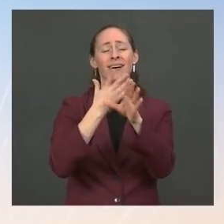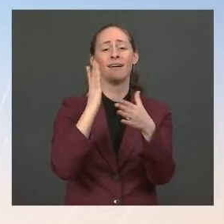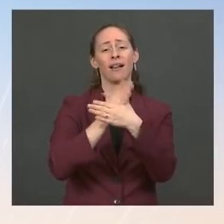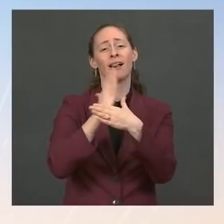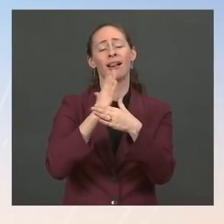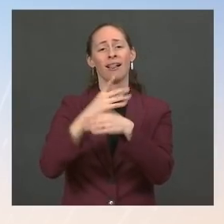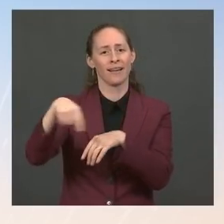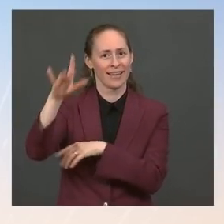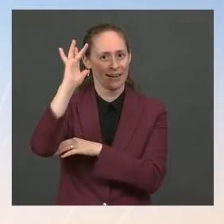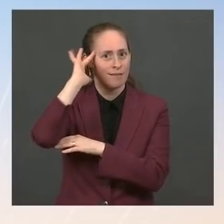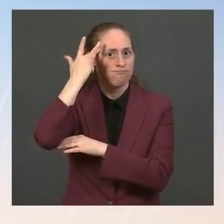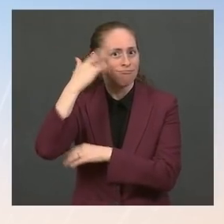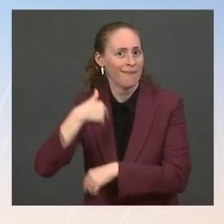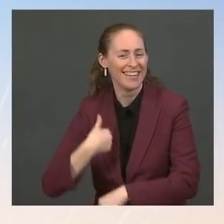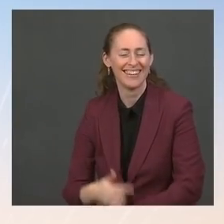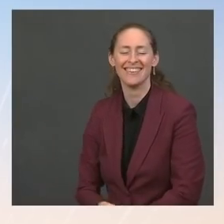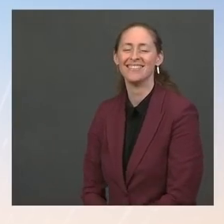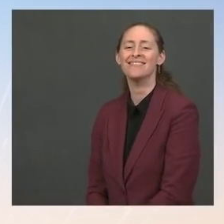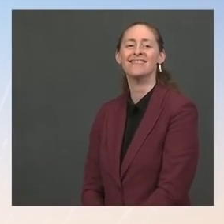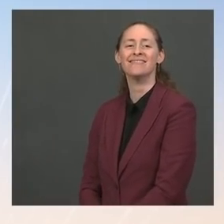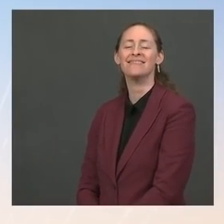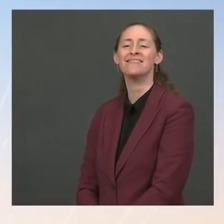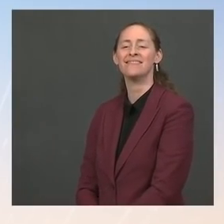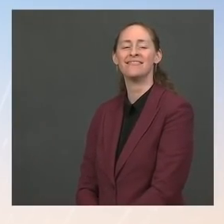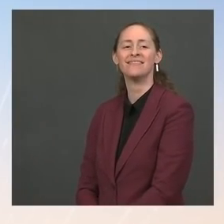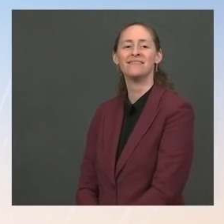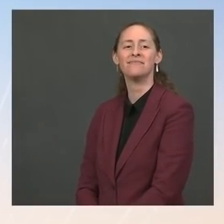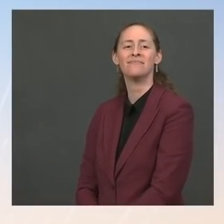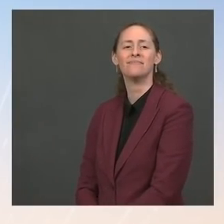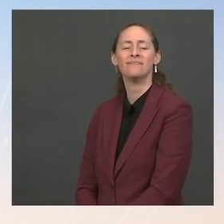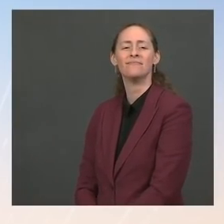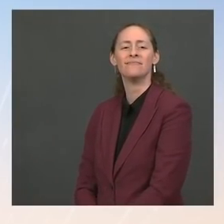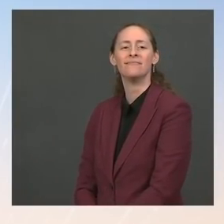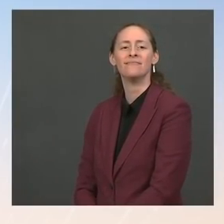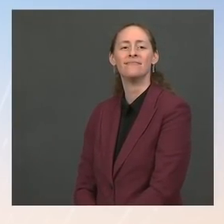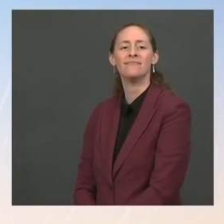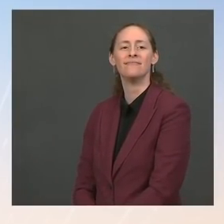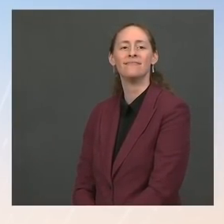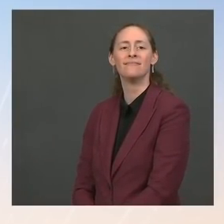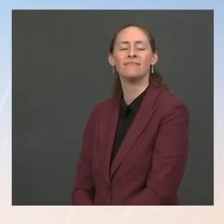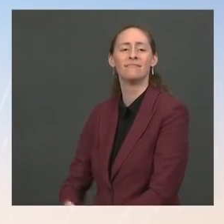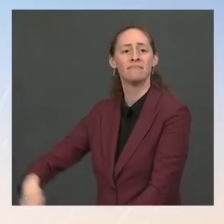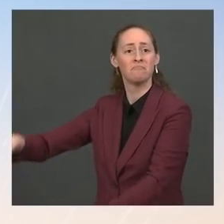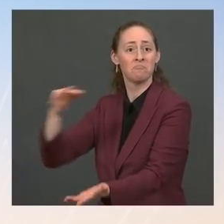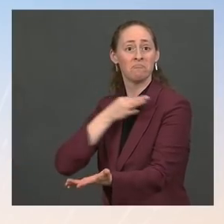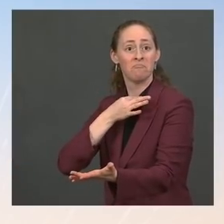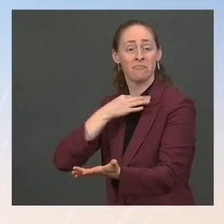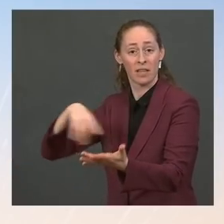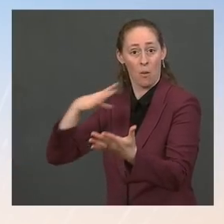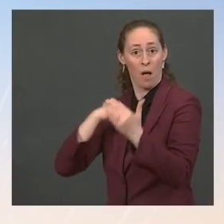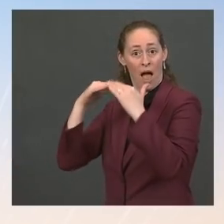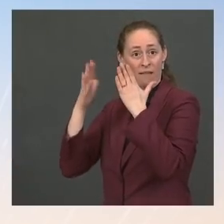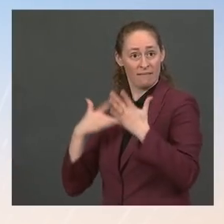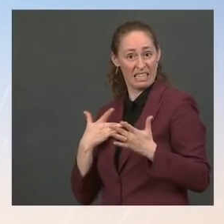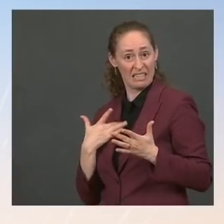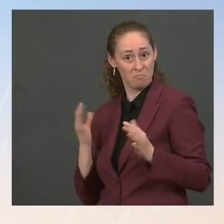whether it is safe to hold holiday parties, and will the White House do so this year? Ms. Psaki: You know, it's going to look a little bit different, Peter,